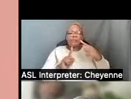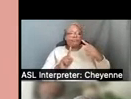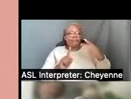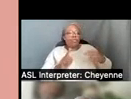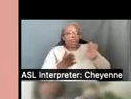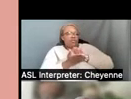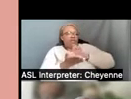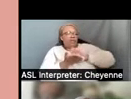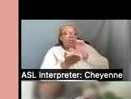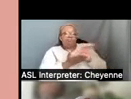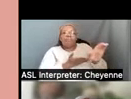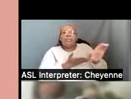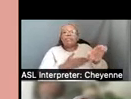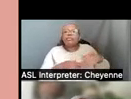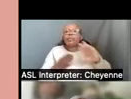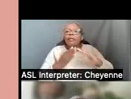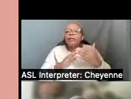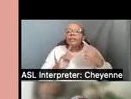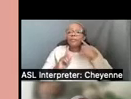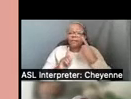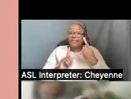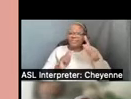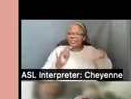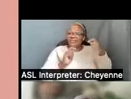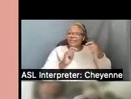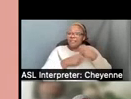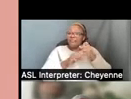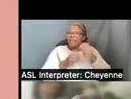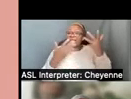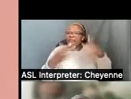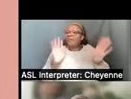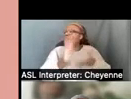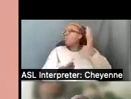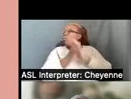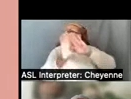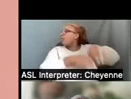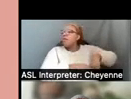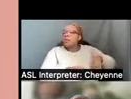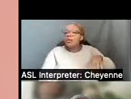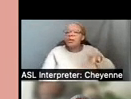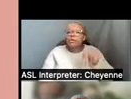But it is as if once the film is made there's a hard stop and suddenly, the --